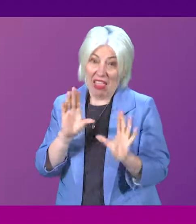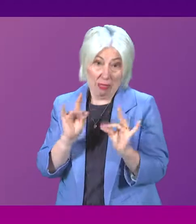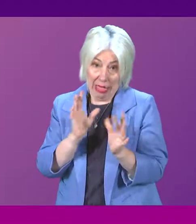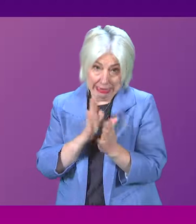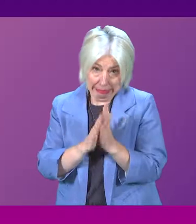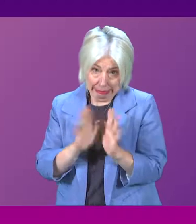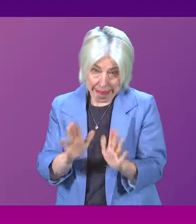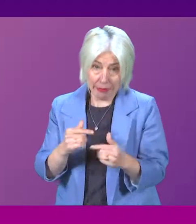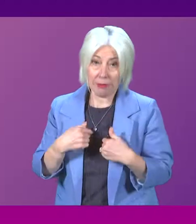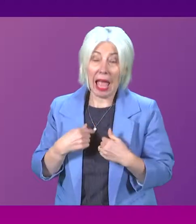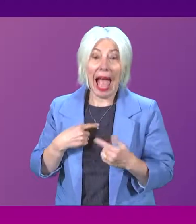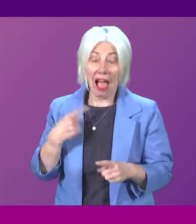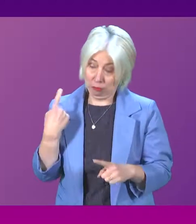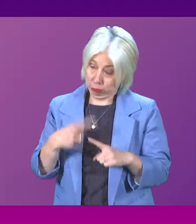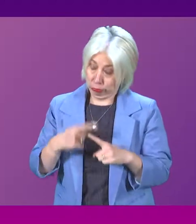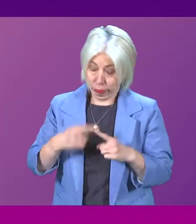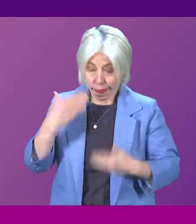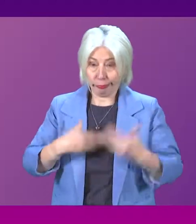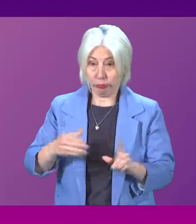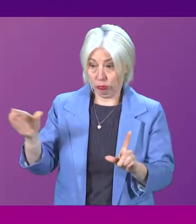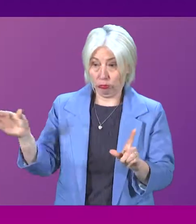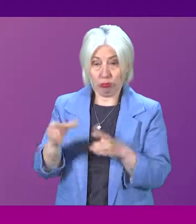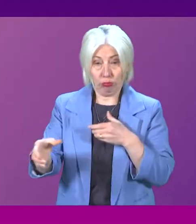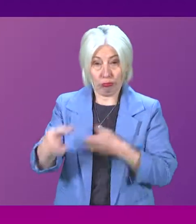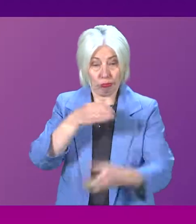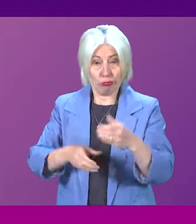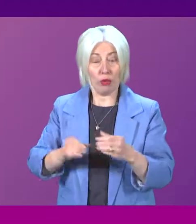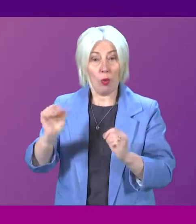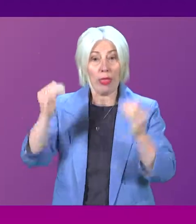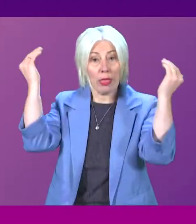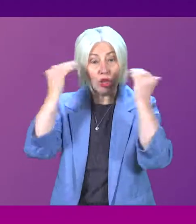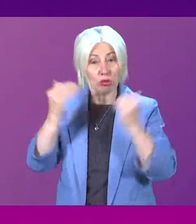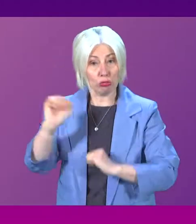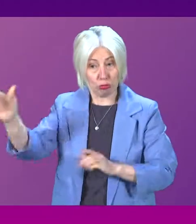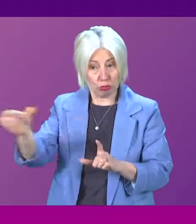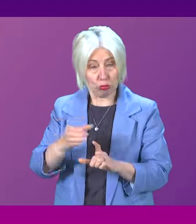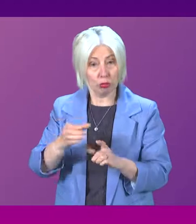I have moved swiftly to replace Lady Poole with the eminent judicial leadership of Lord